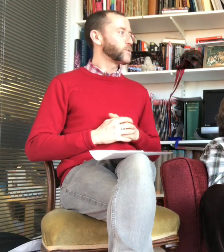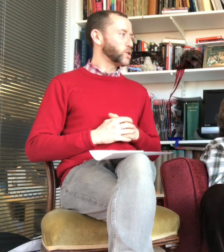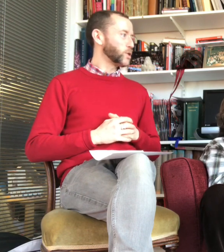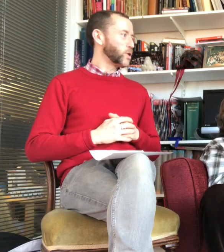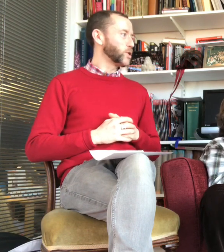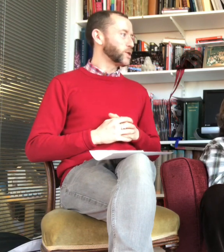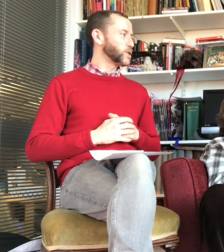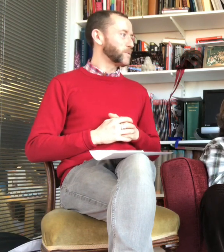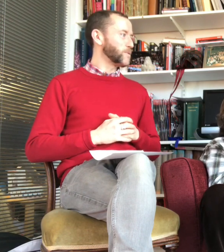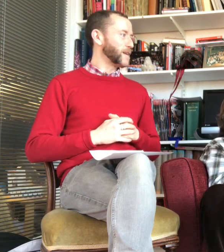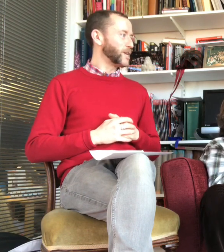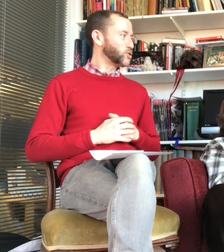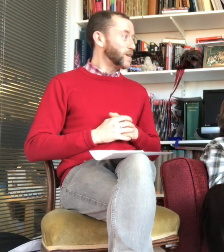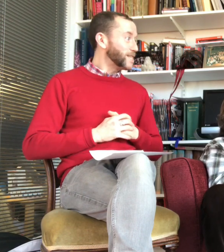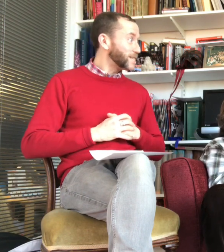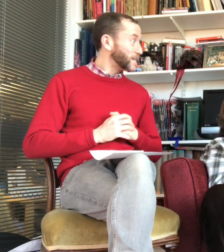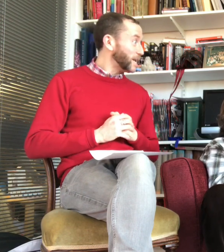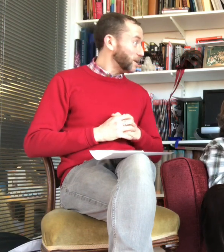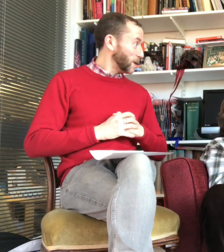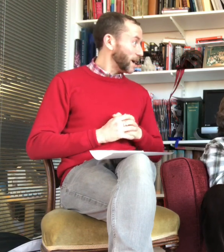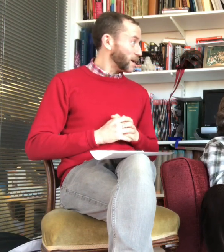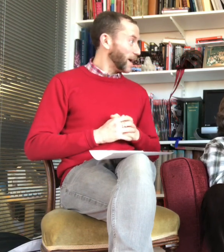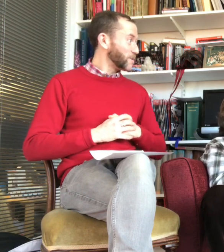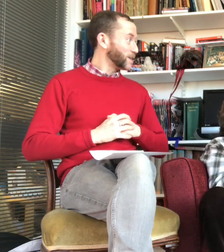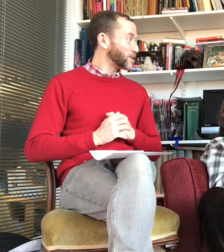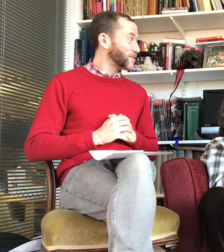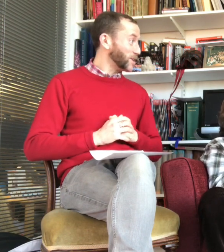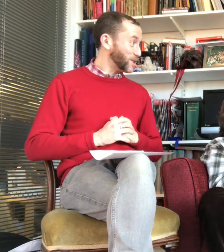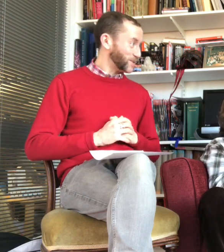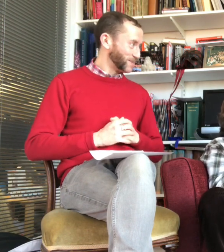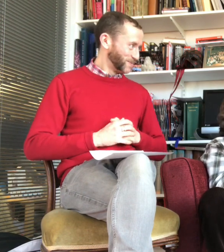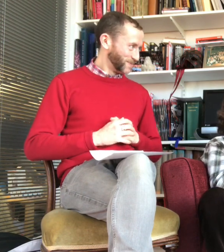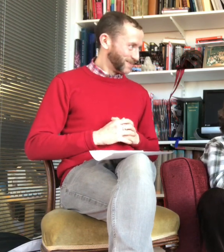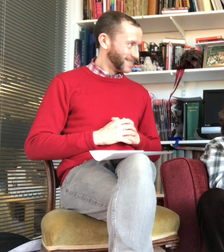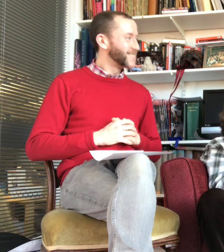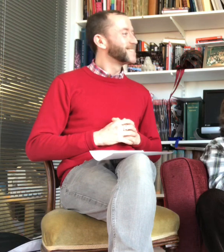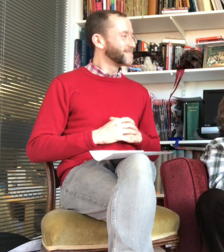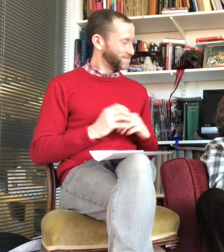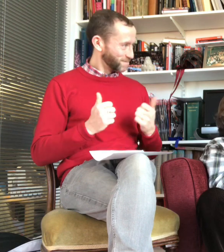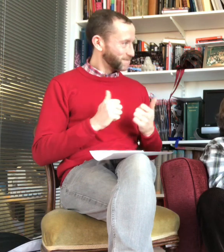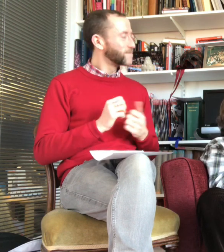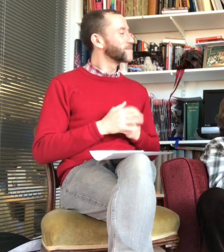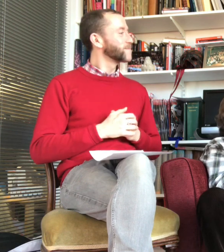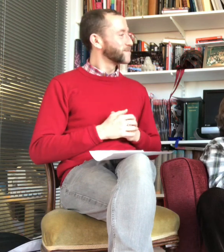I'm sure the audience will be really intrigued to see how things are for you. Mm-hmm.